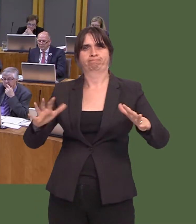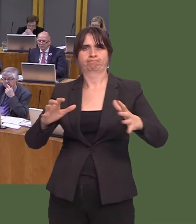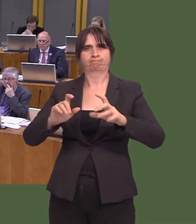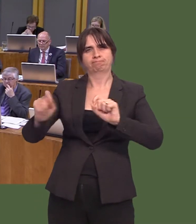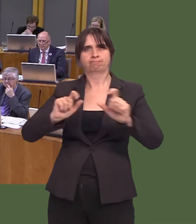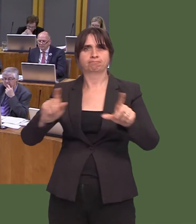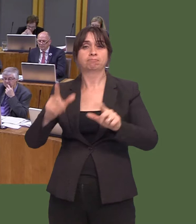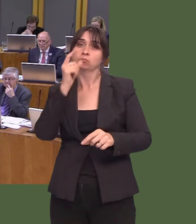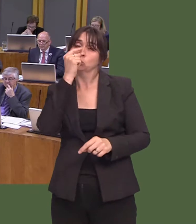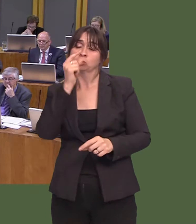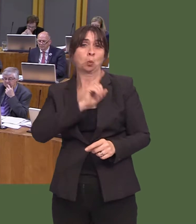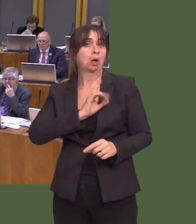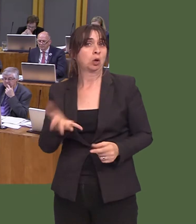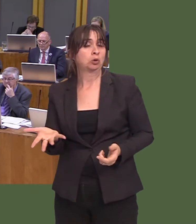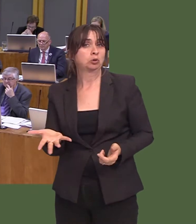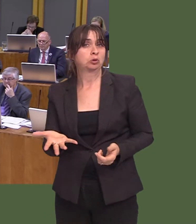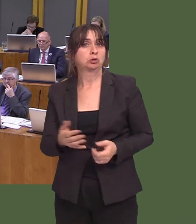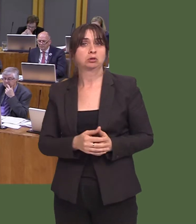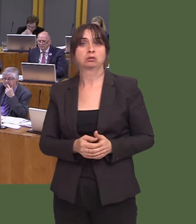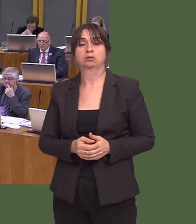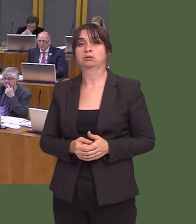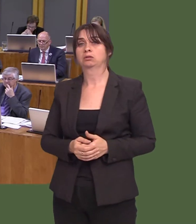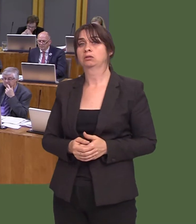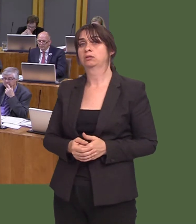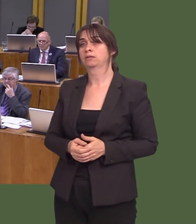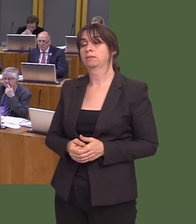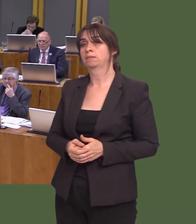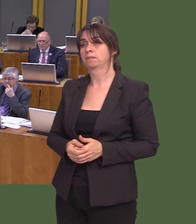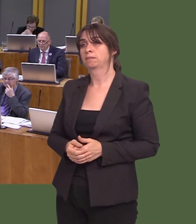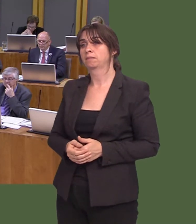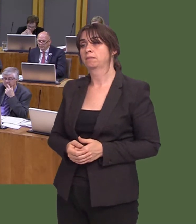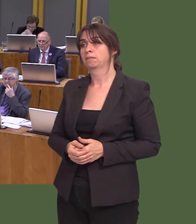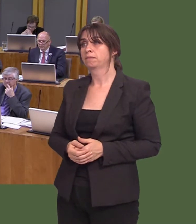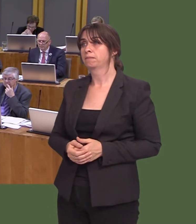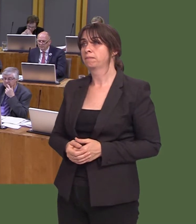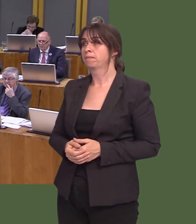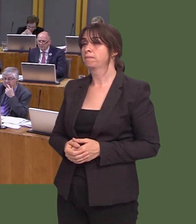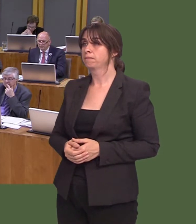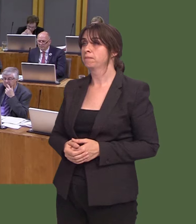At one time, everybody in this Chamber saw the voting day as the day on which you had